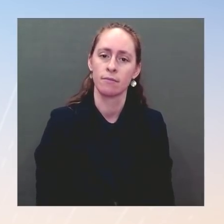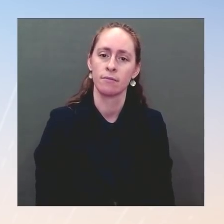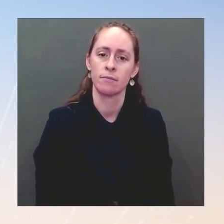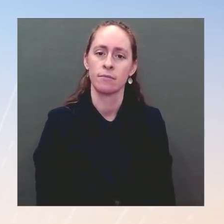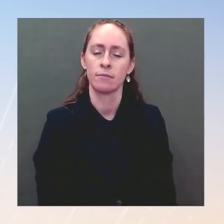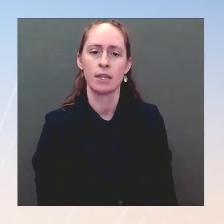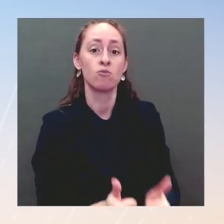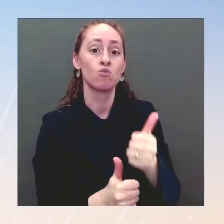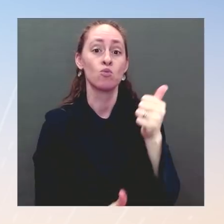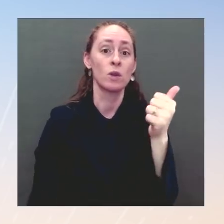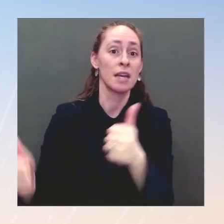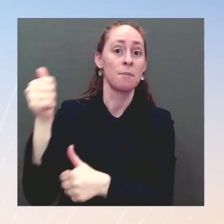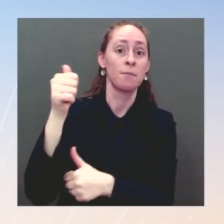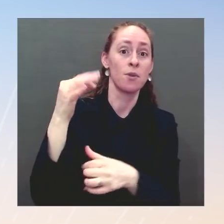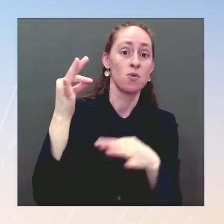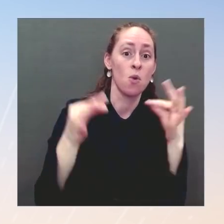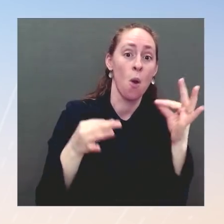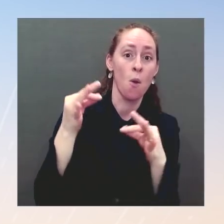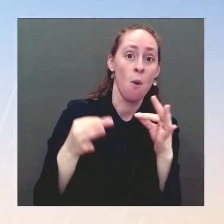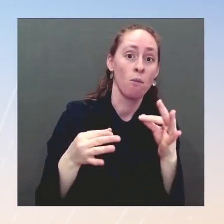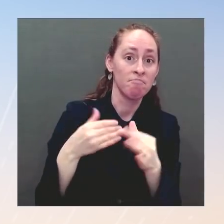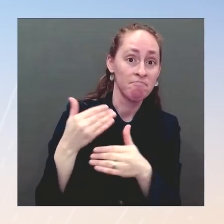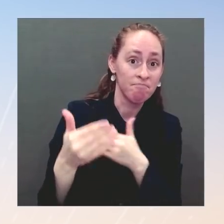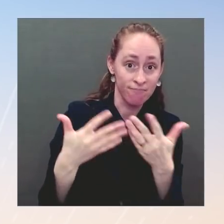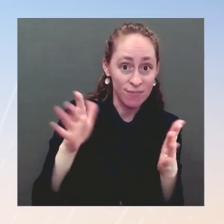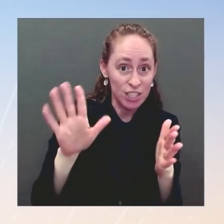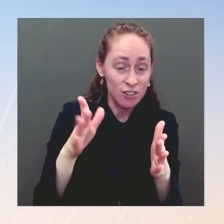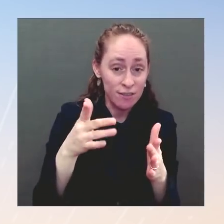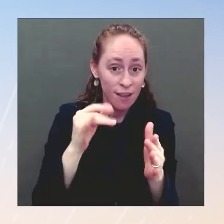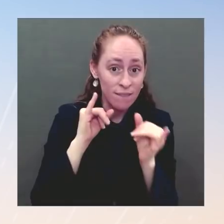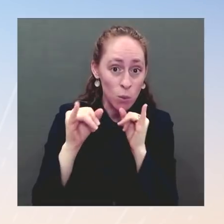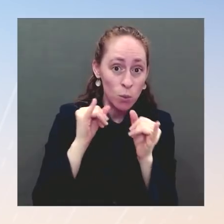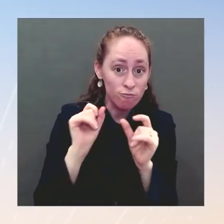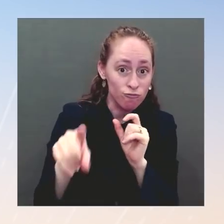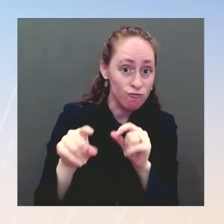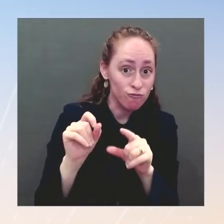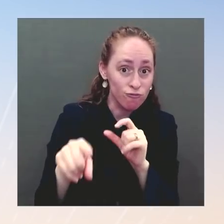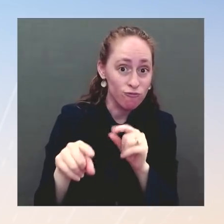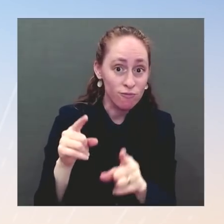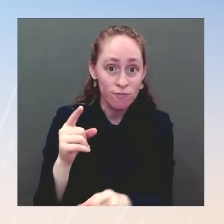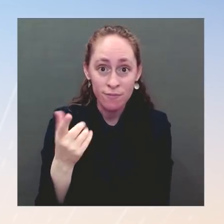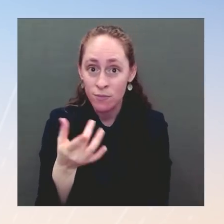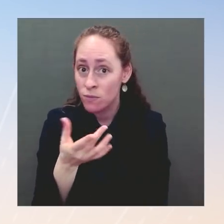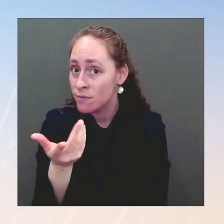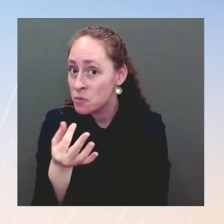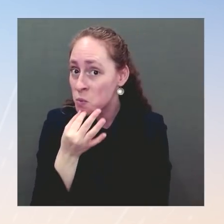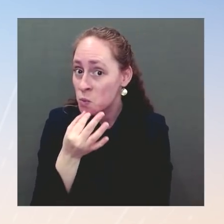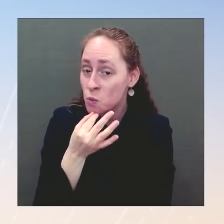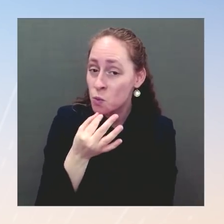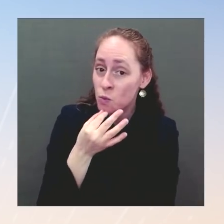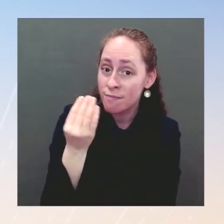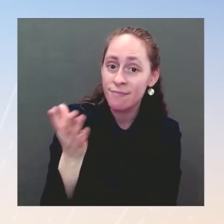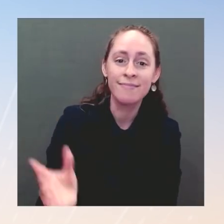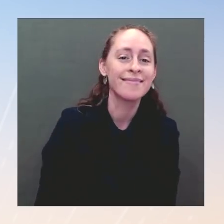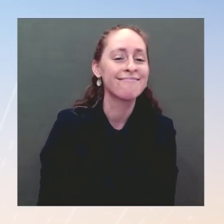ahead of an announcement before the end of the month? Ms. Psaki: I'm not going to confirm any details about the process. I would note that we are five days